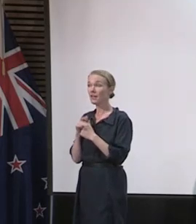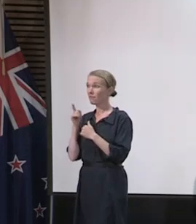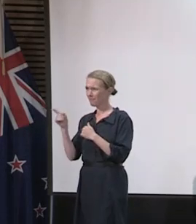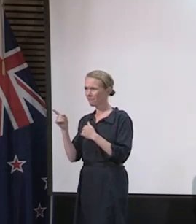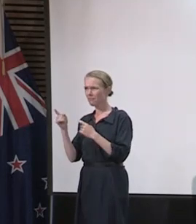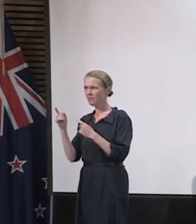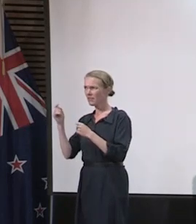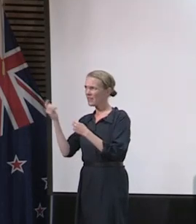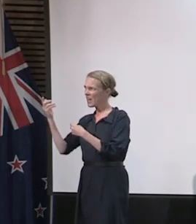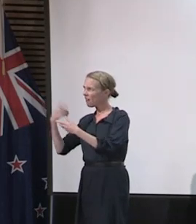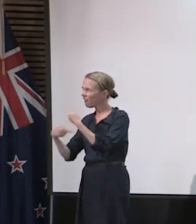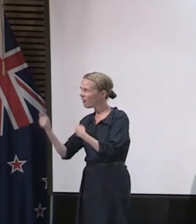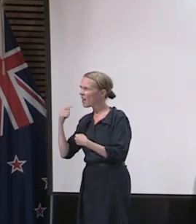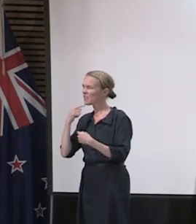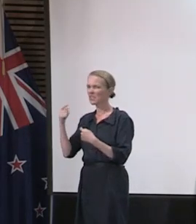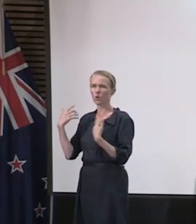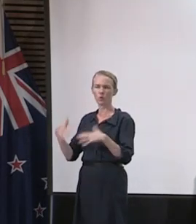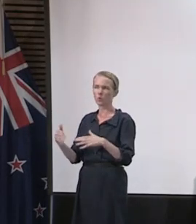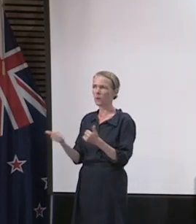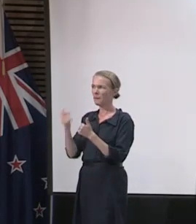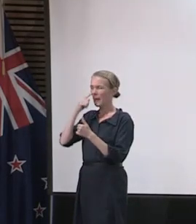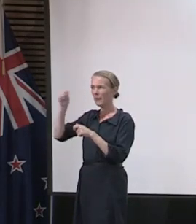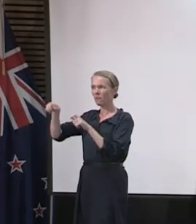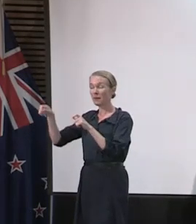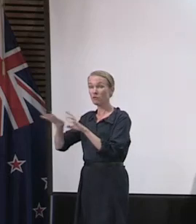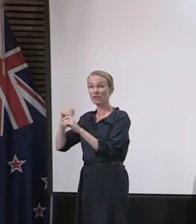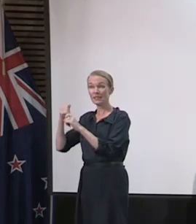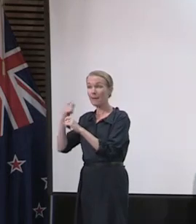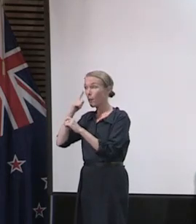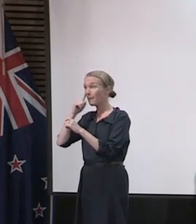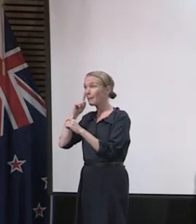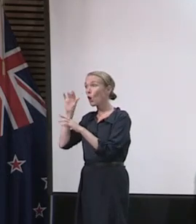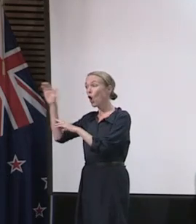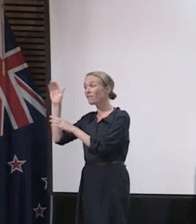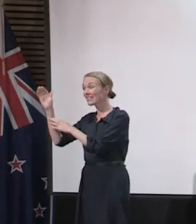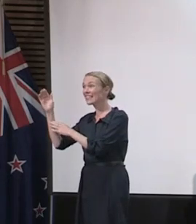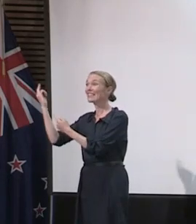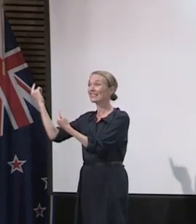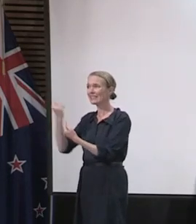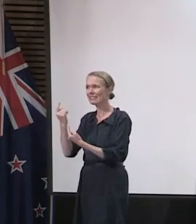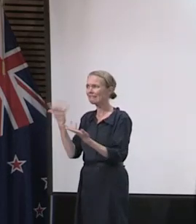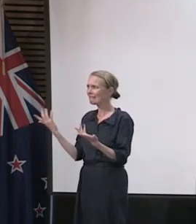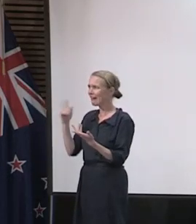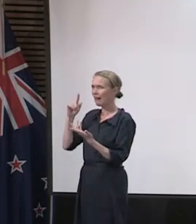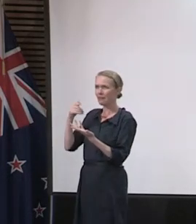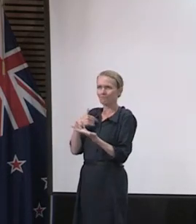emergency benefits for migrants. Don't you need to do both, otherwise you will end up with migrants on the street? We used